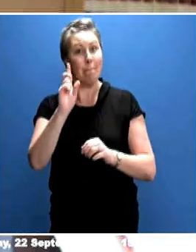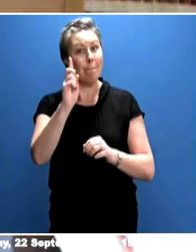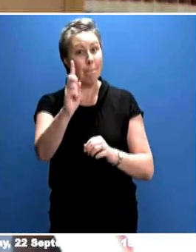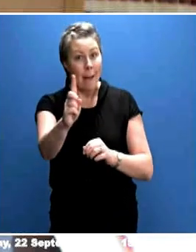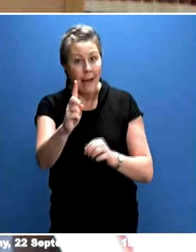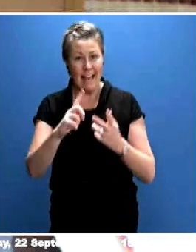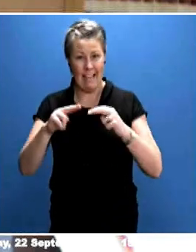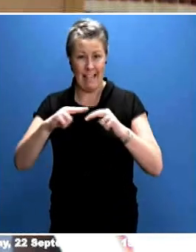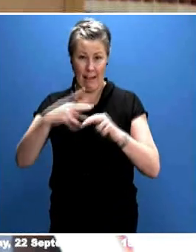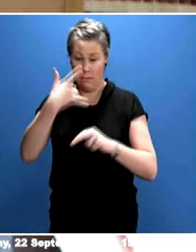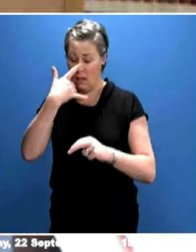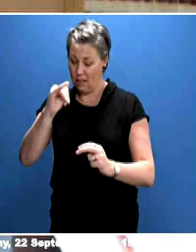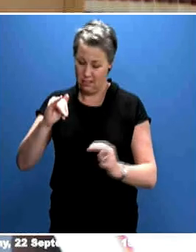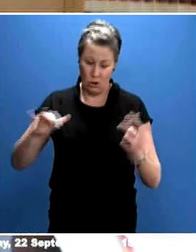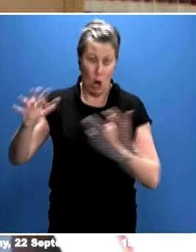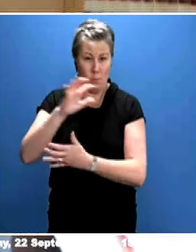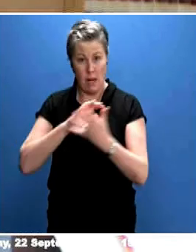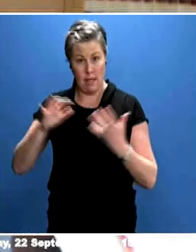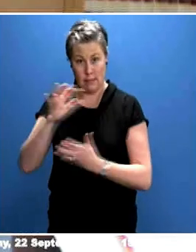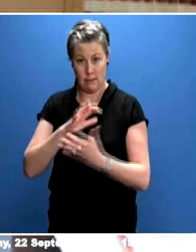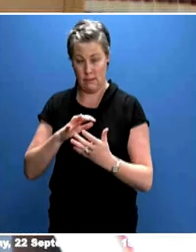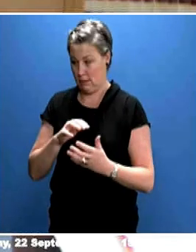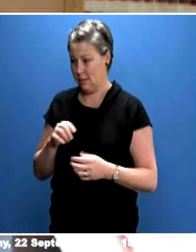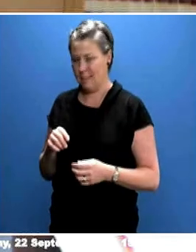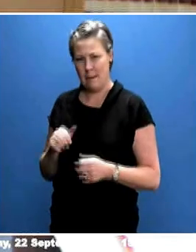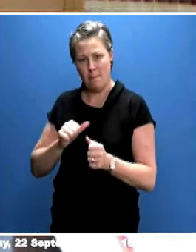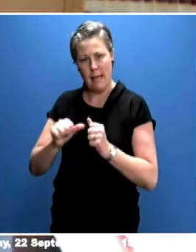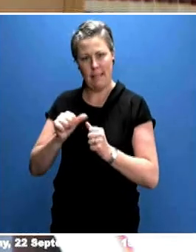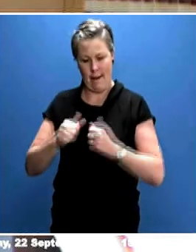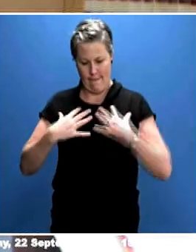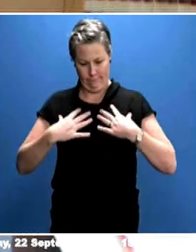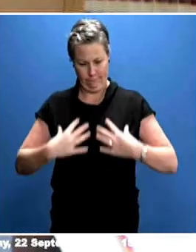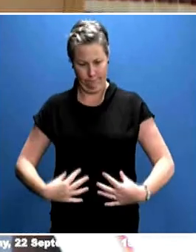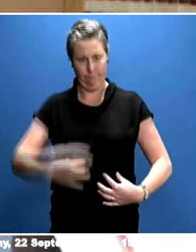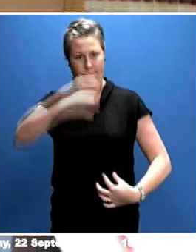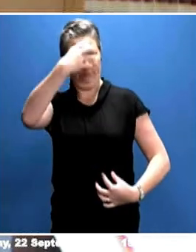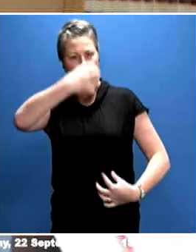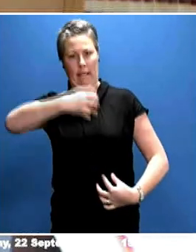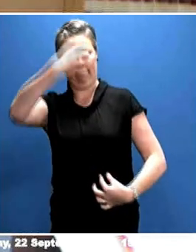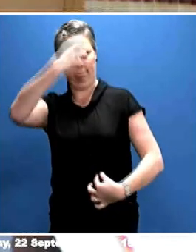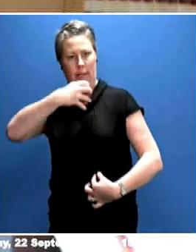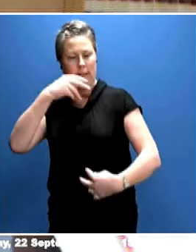wouldn't it be very important to have that physical reconnection where possible, between the child and their family?